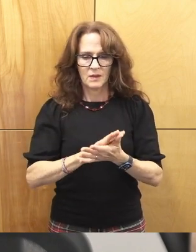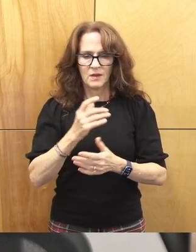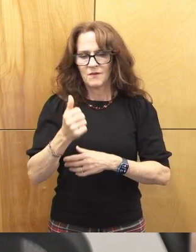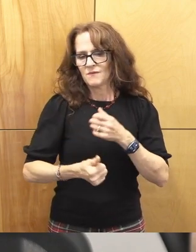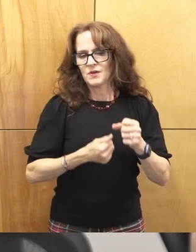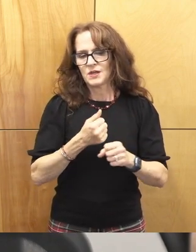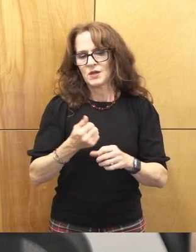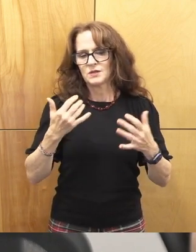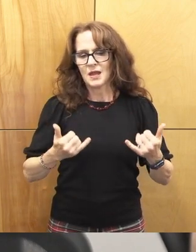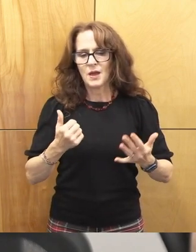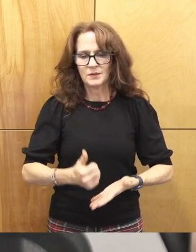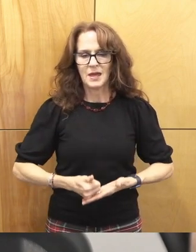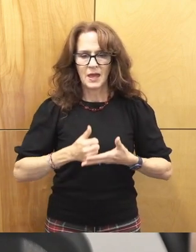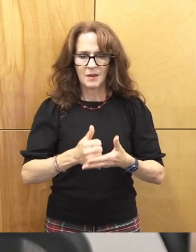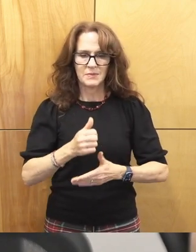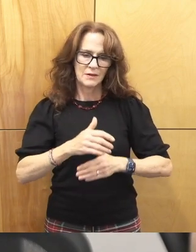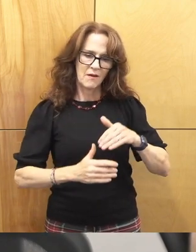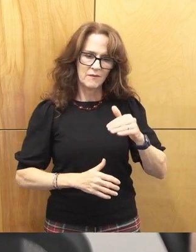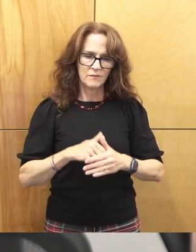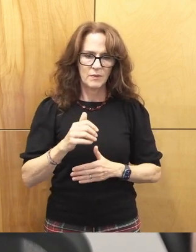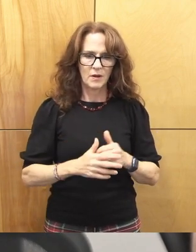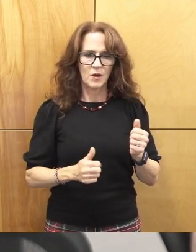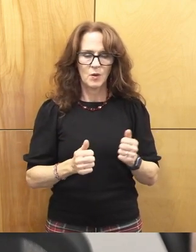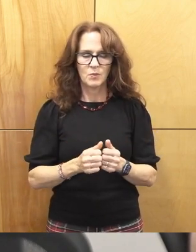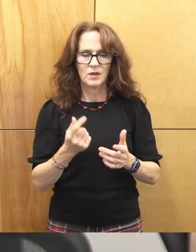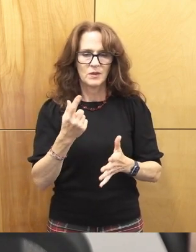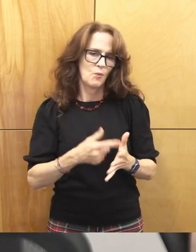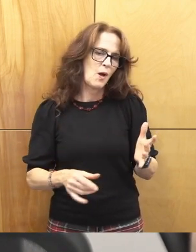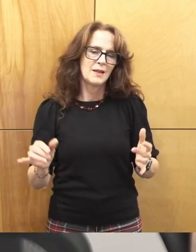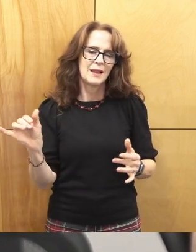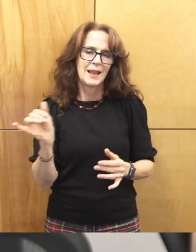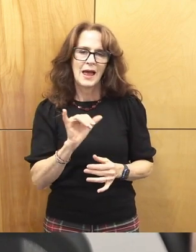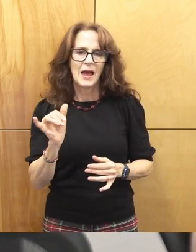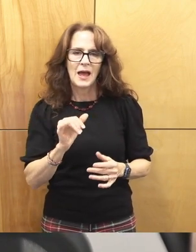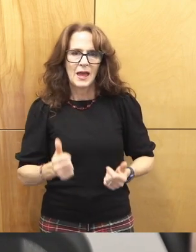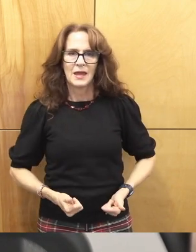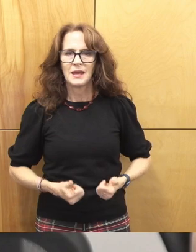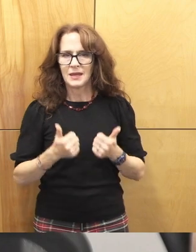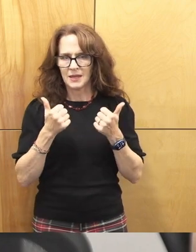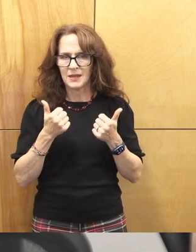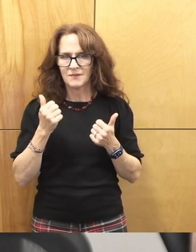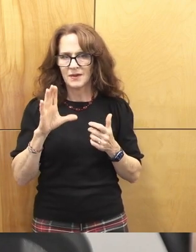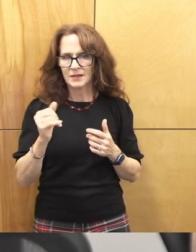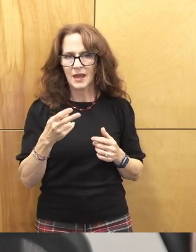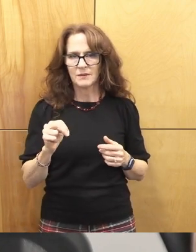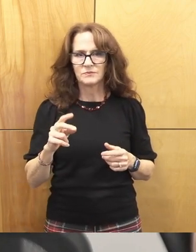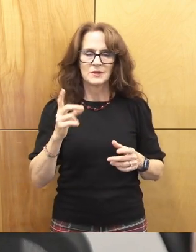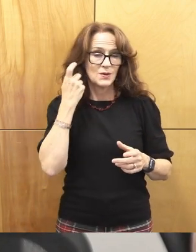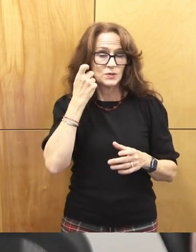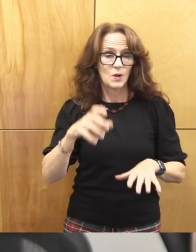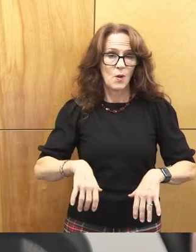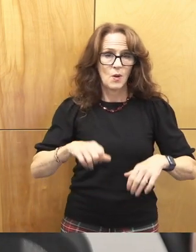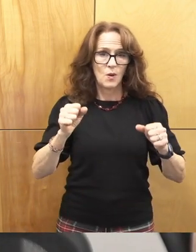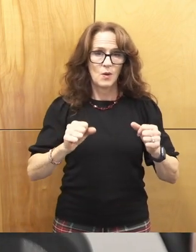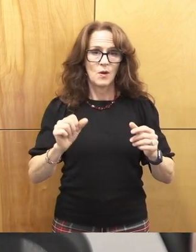to help them get comfortable with what life is like at CAMS. We recently hosted our brand-new fall social event